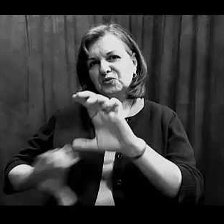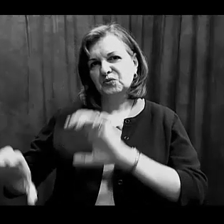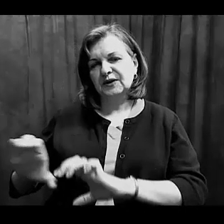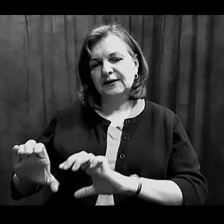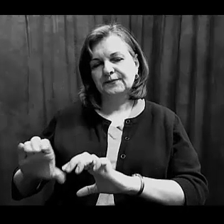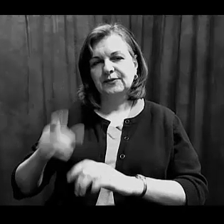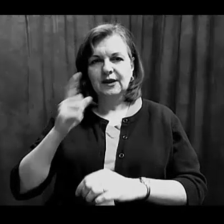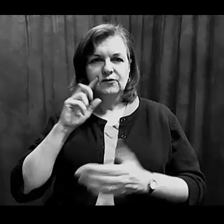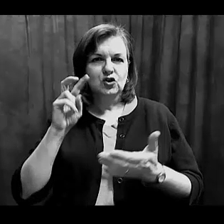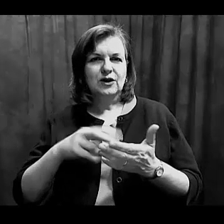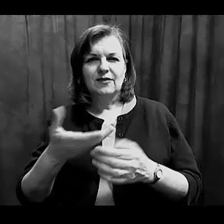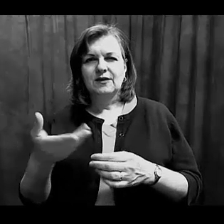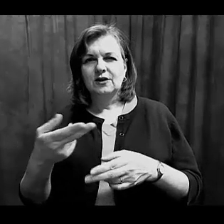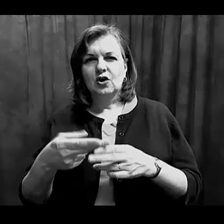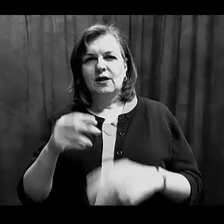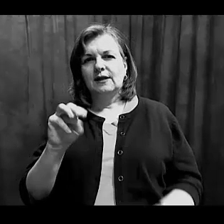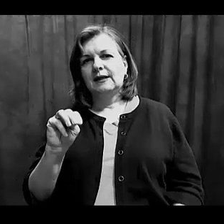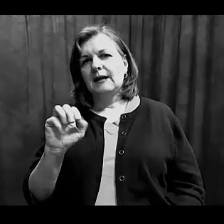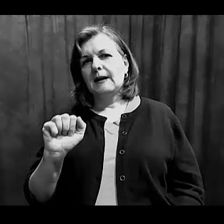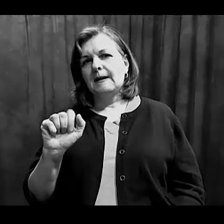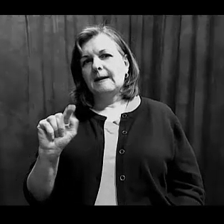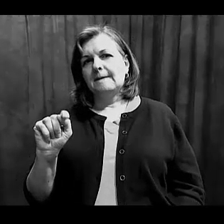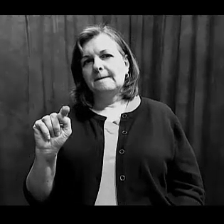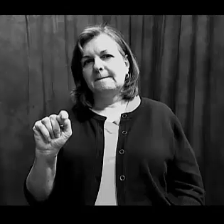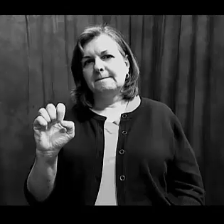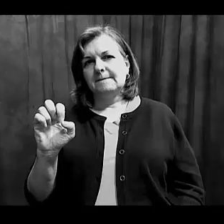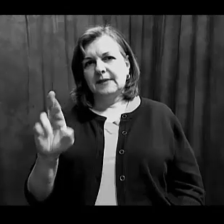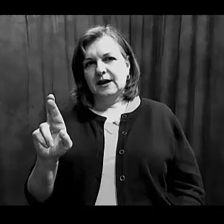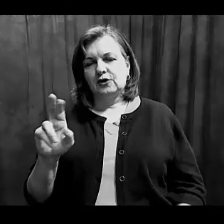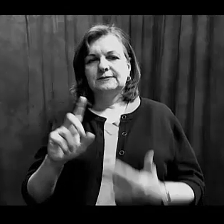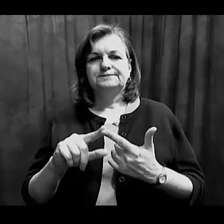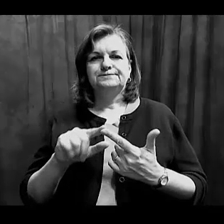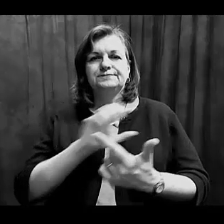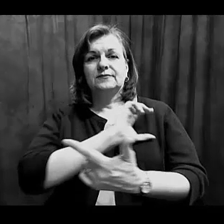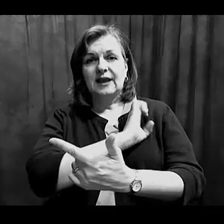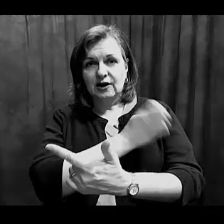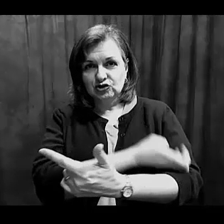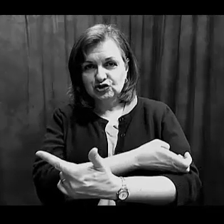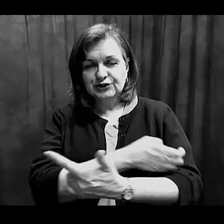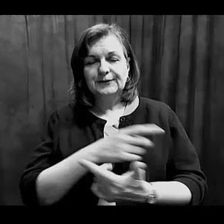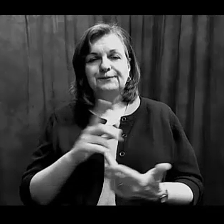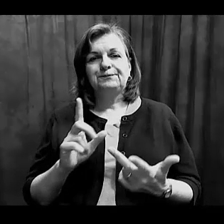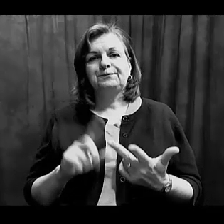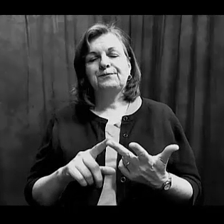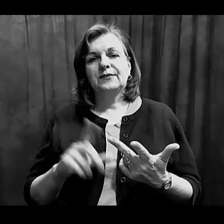We have to look at matter we have to look at energy